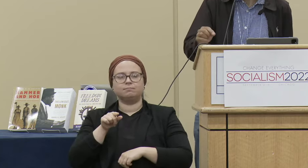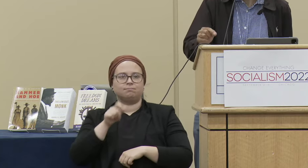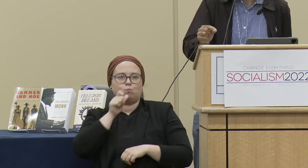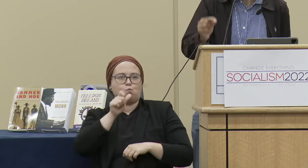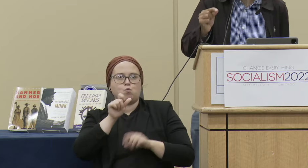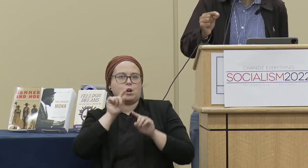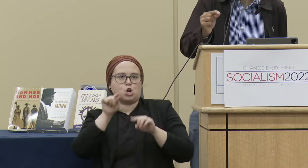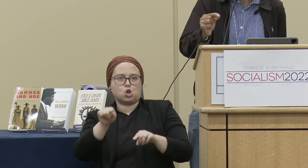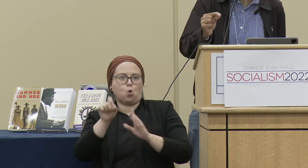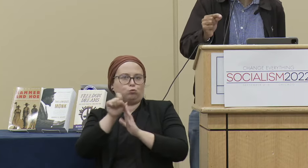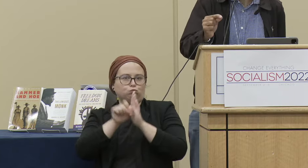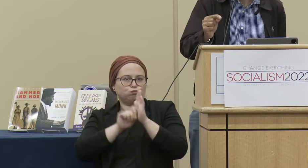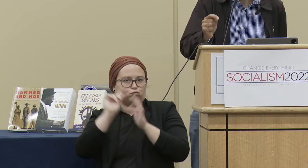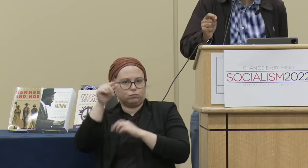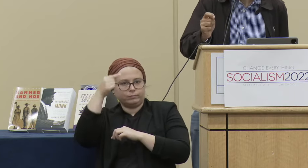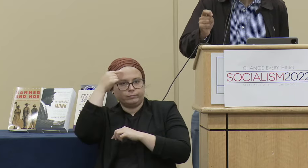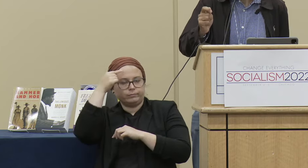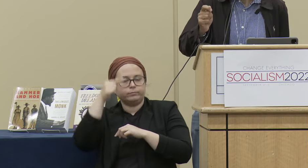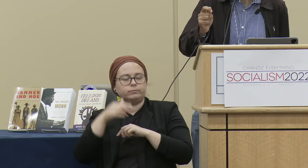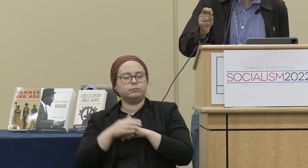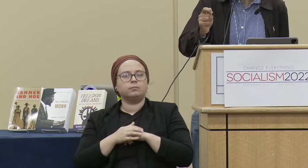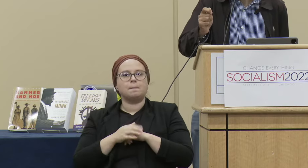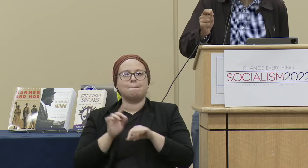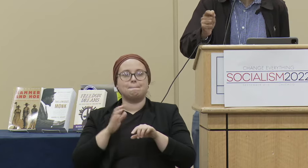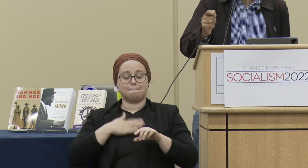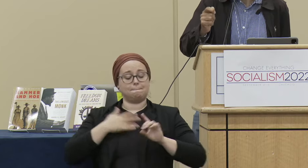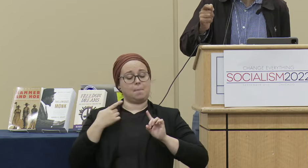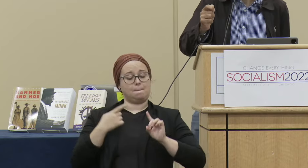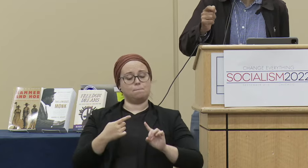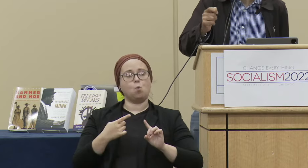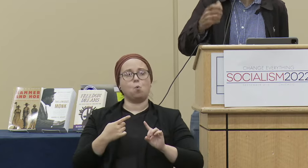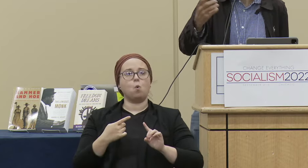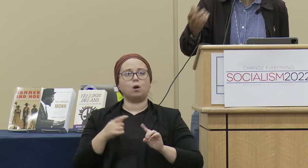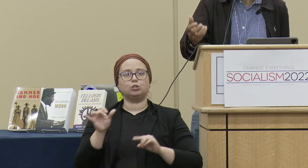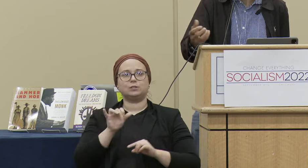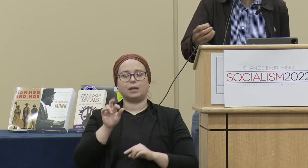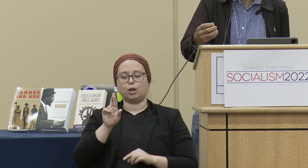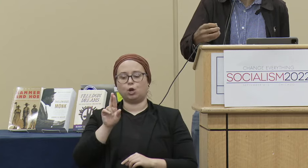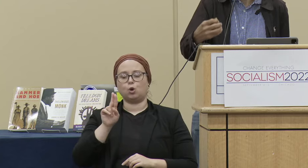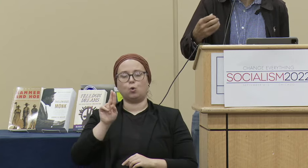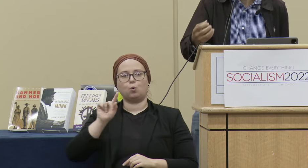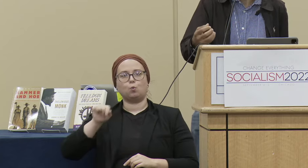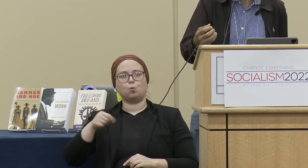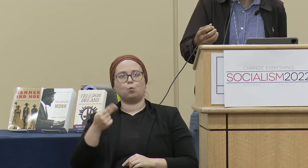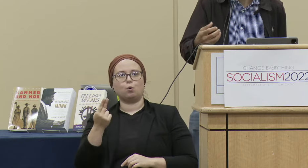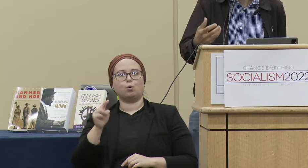for that much money, $3 million. Churches and synagogues, they didn't even go to the state. But my point